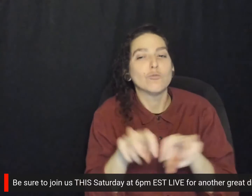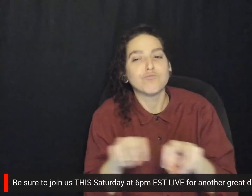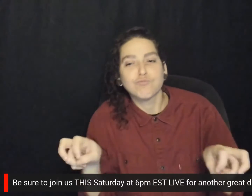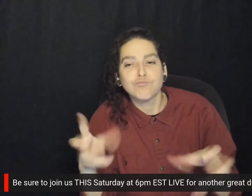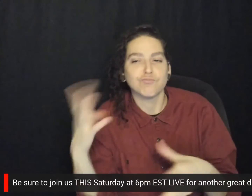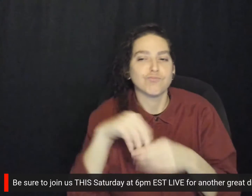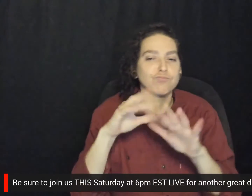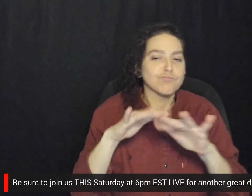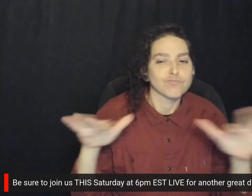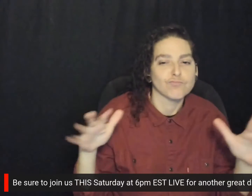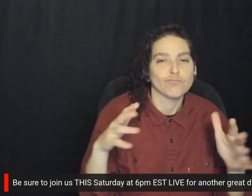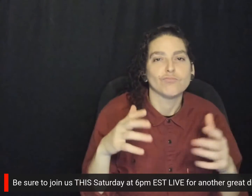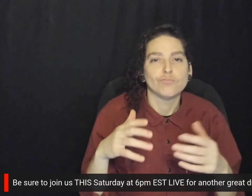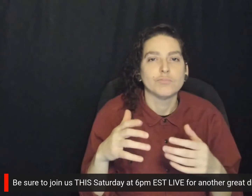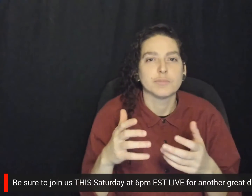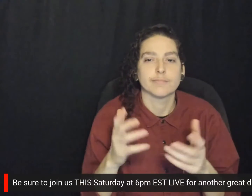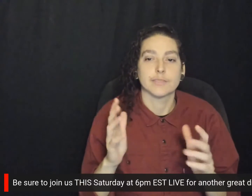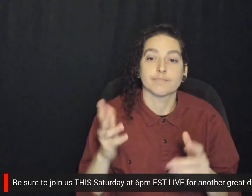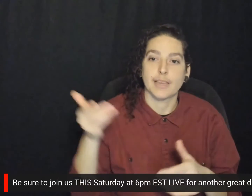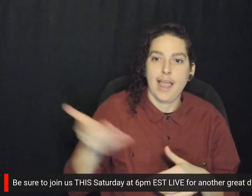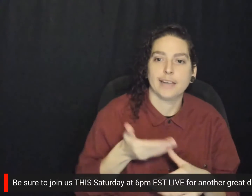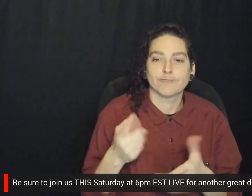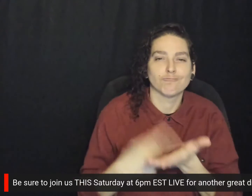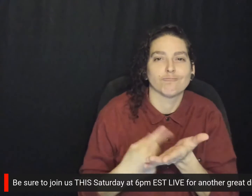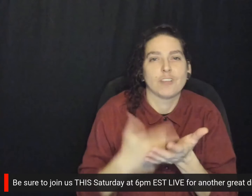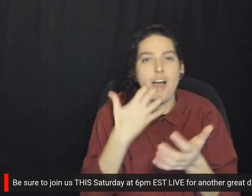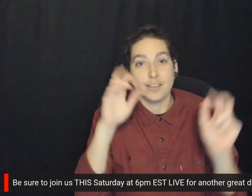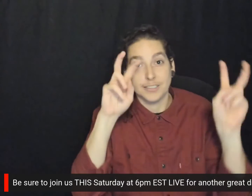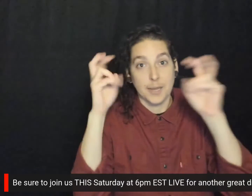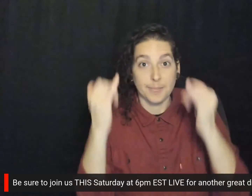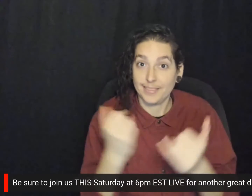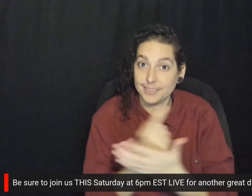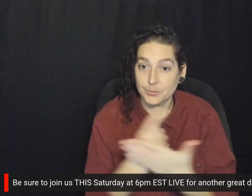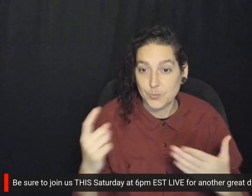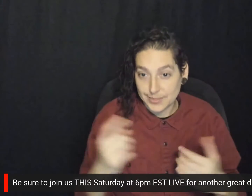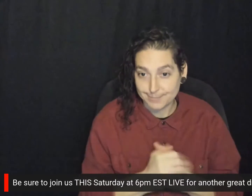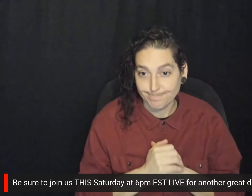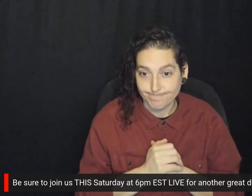PM Eastern time join us for a panel of diverse guests to discuss the hot topics of the week